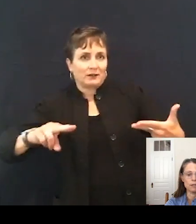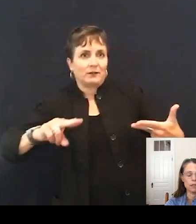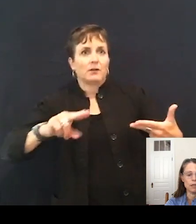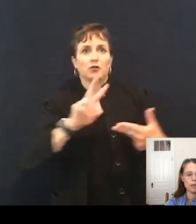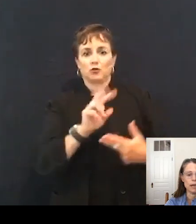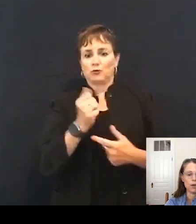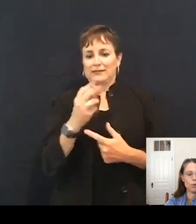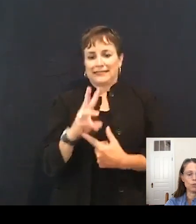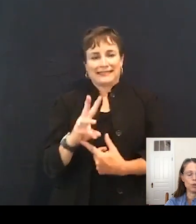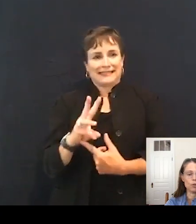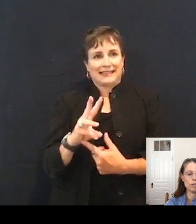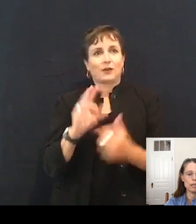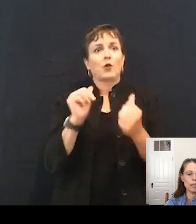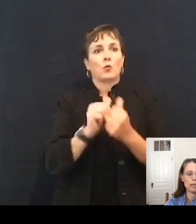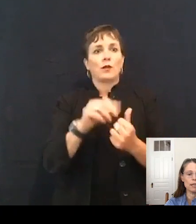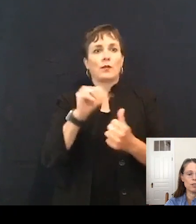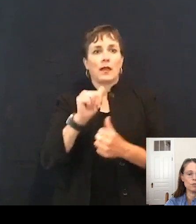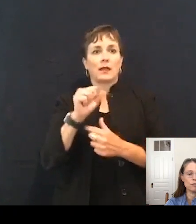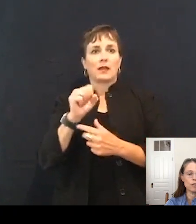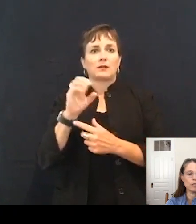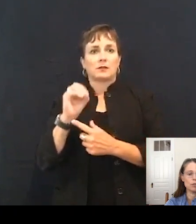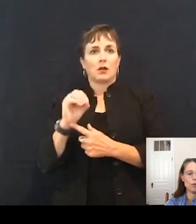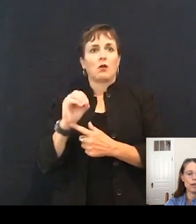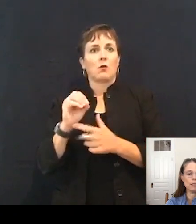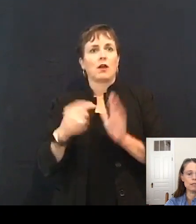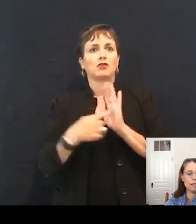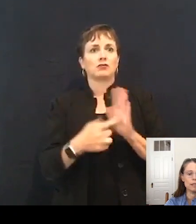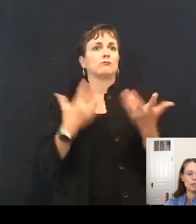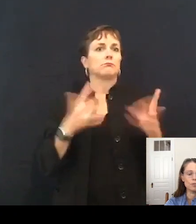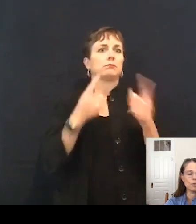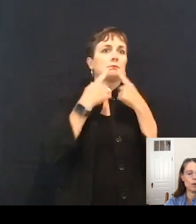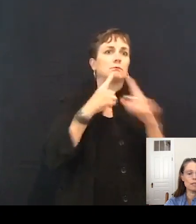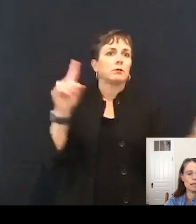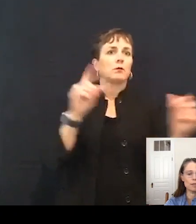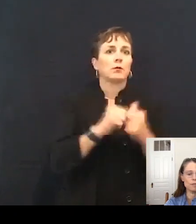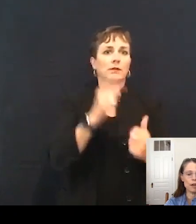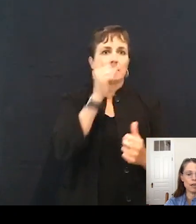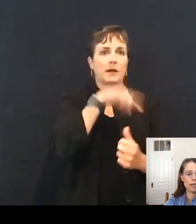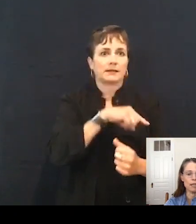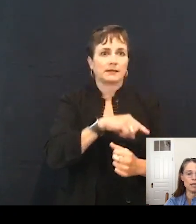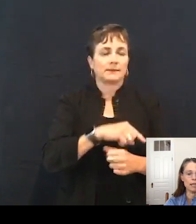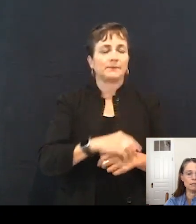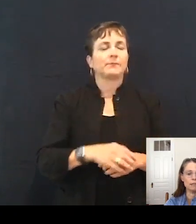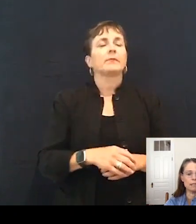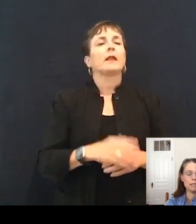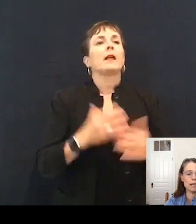Our current NIH funded grant, is to identify a lead ASO drug candidate,